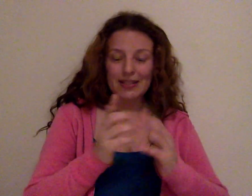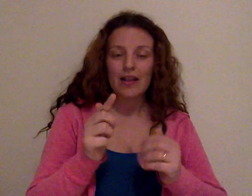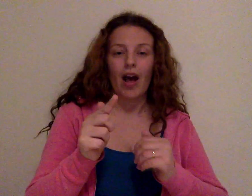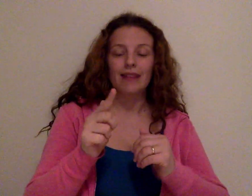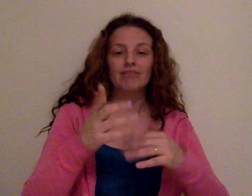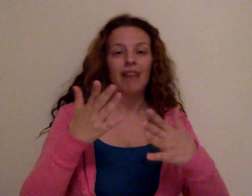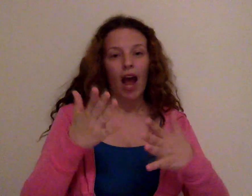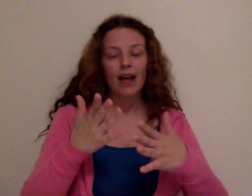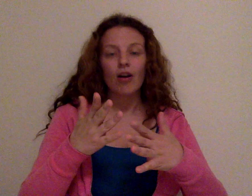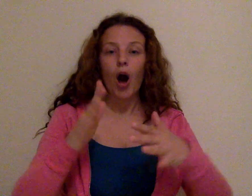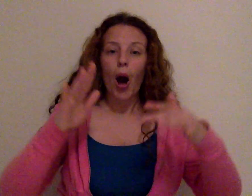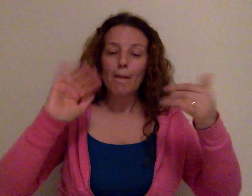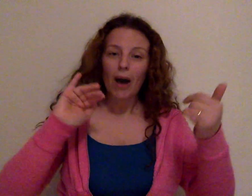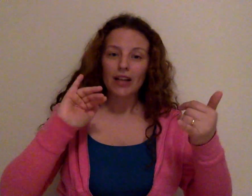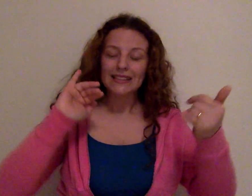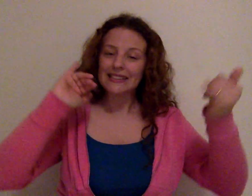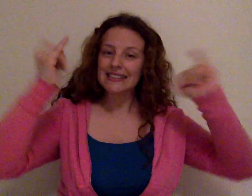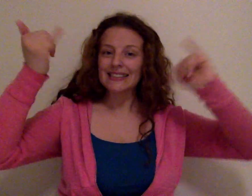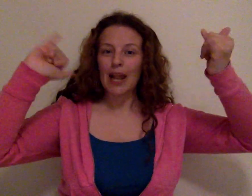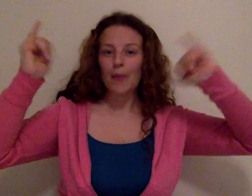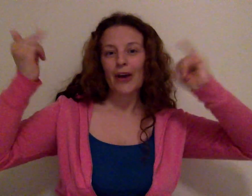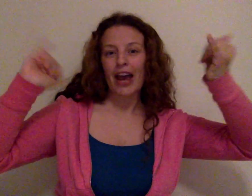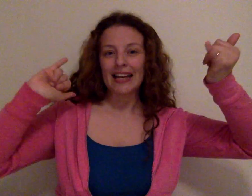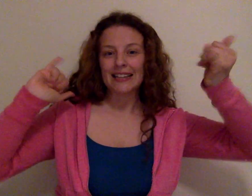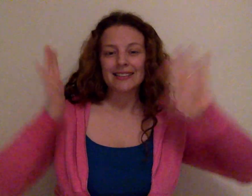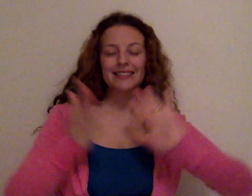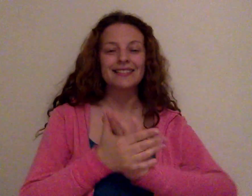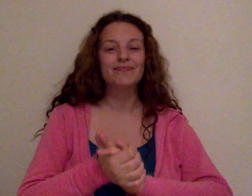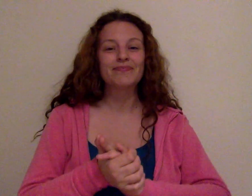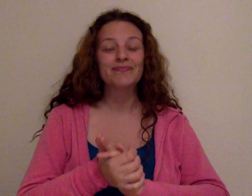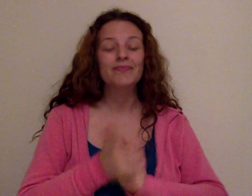So you could sign, party celebrate.